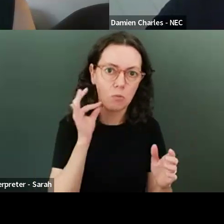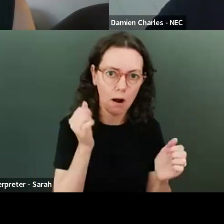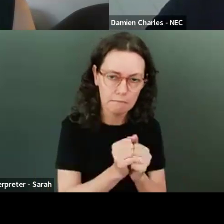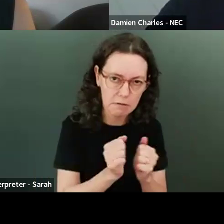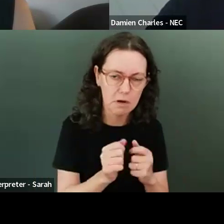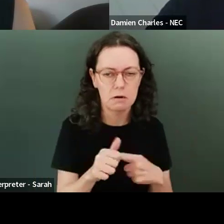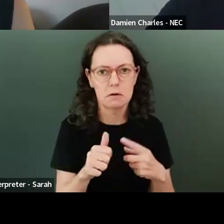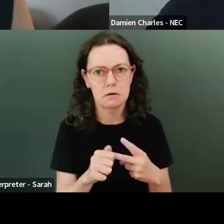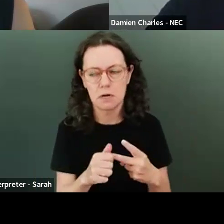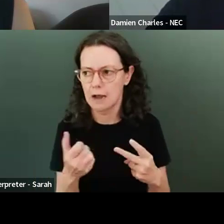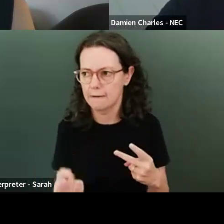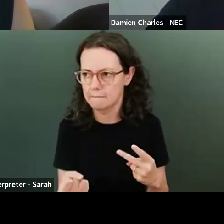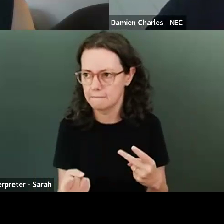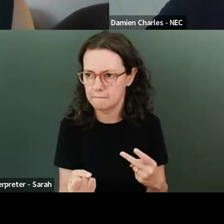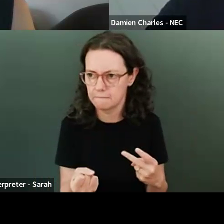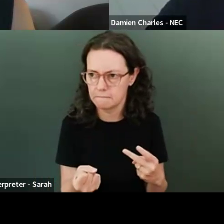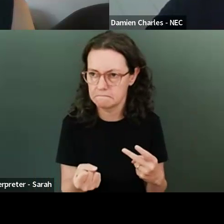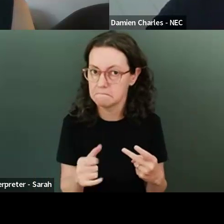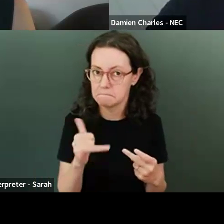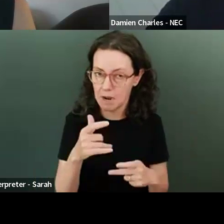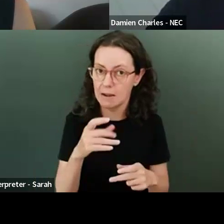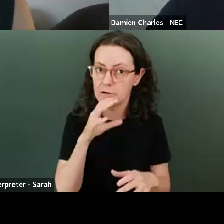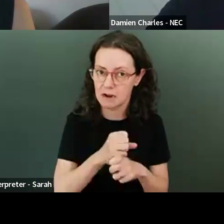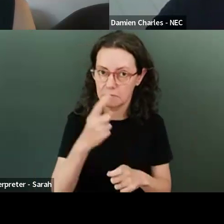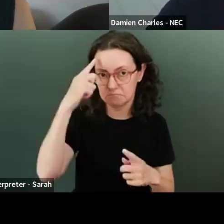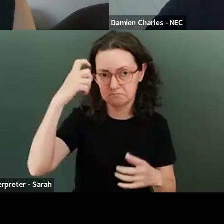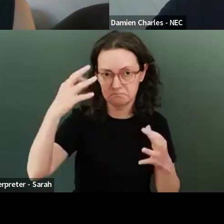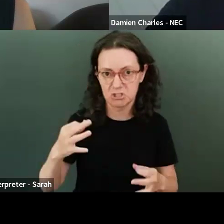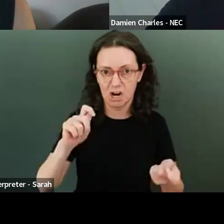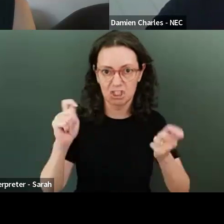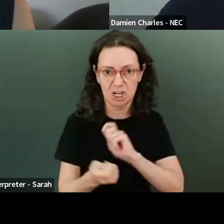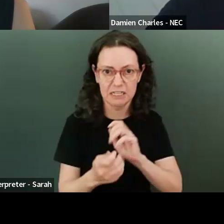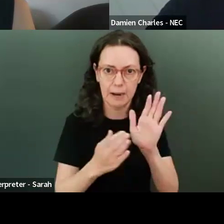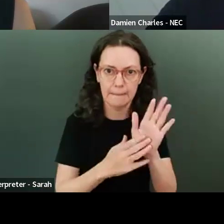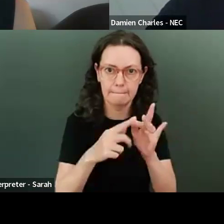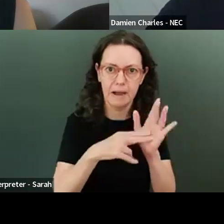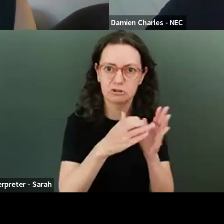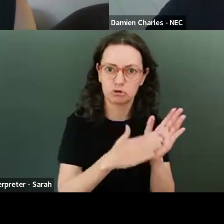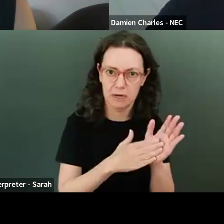prospect of further reform in the